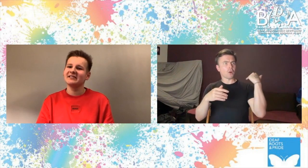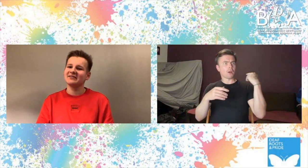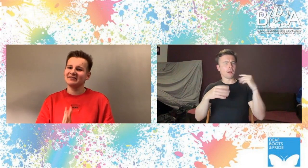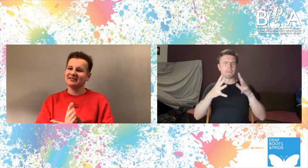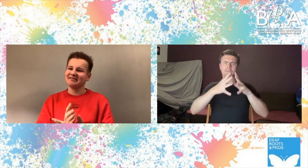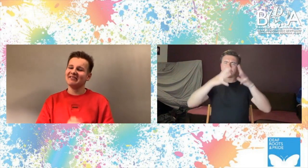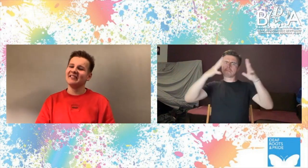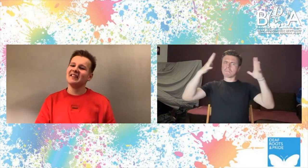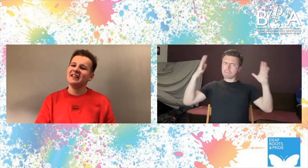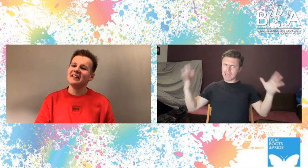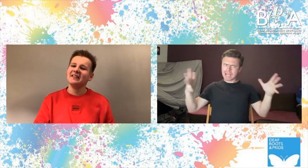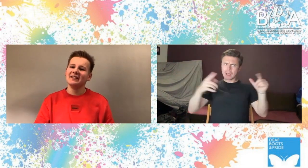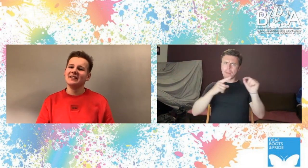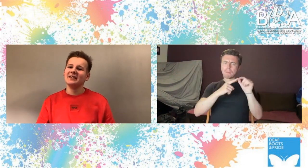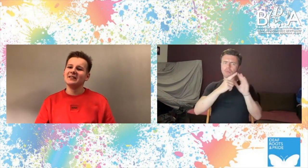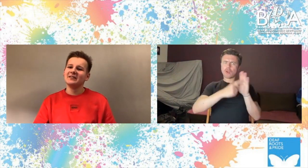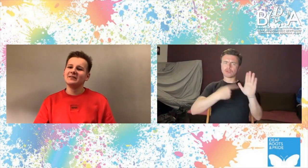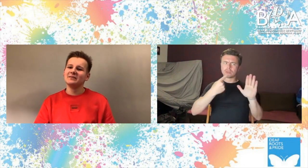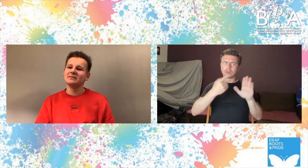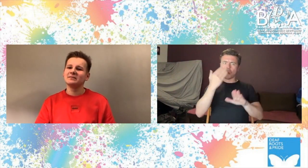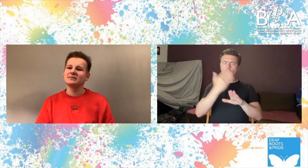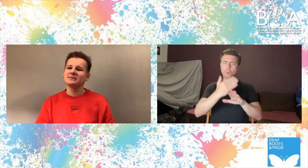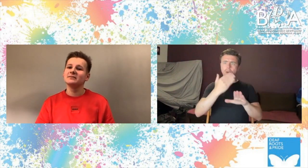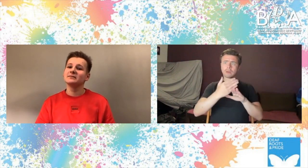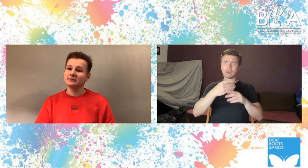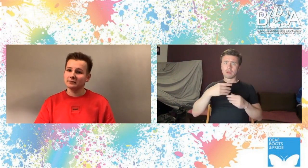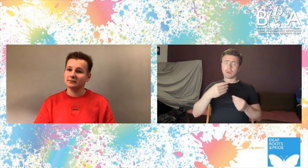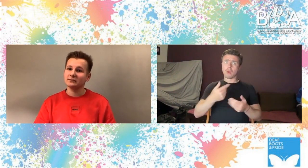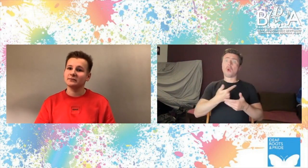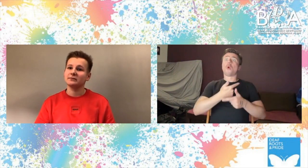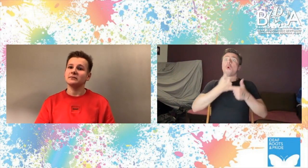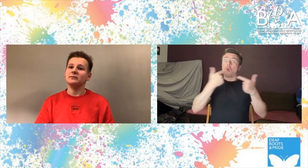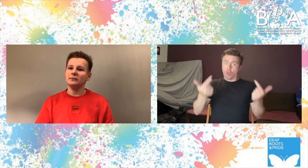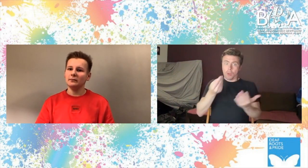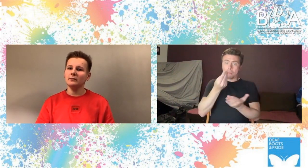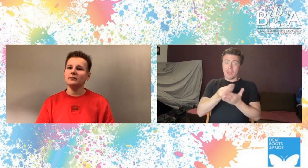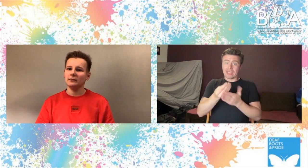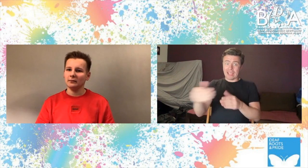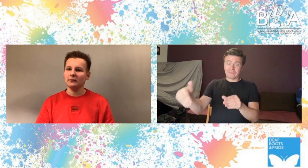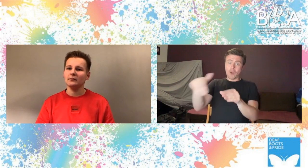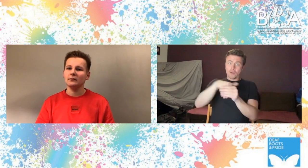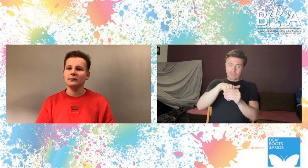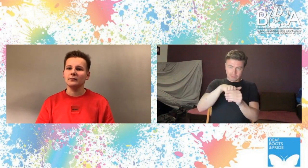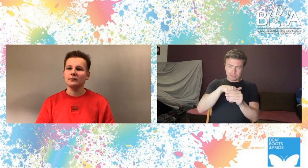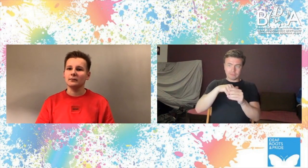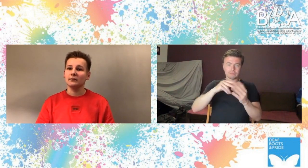was awful. I was working on a big project with a lot of money riding on it. There was